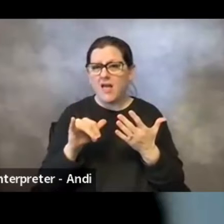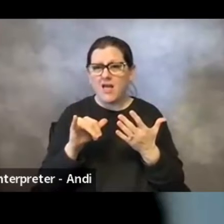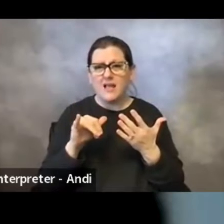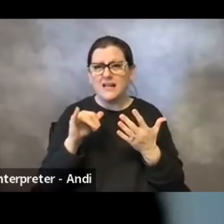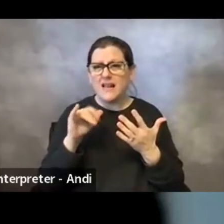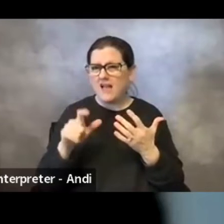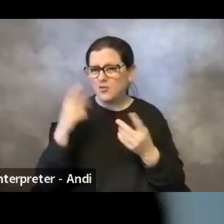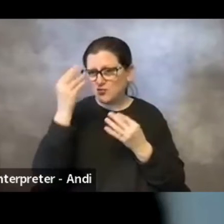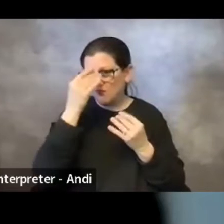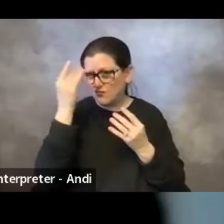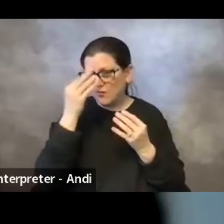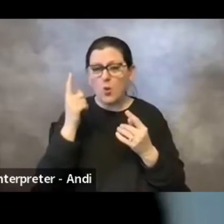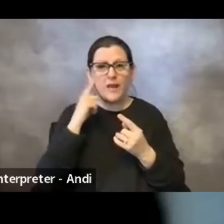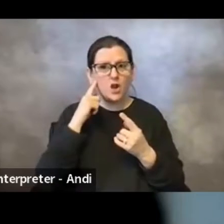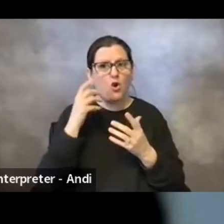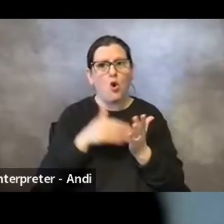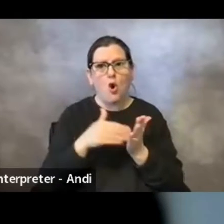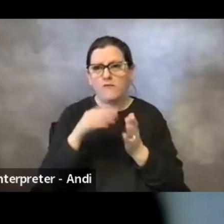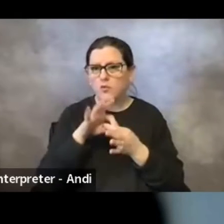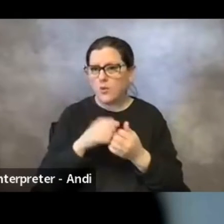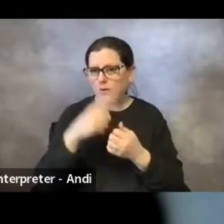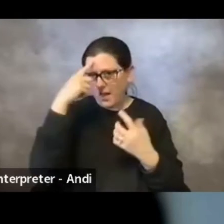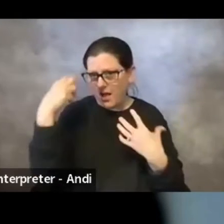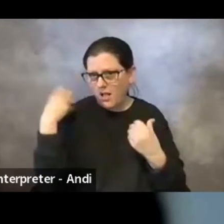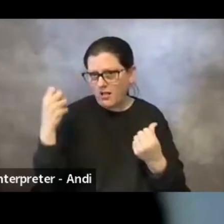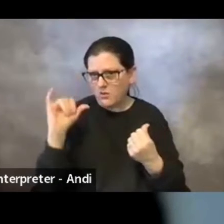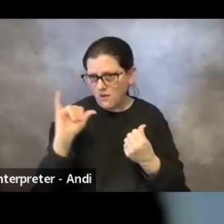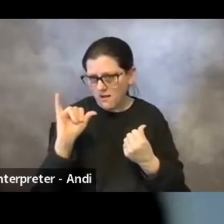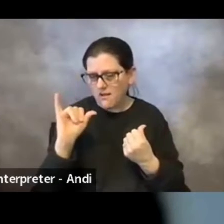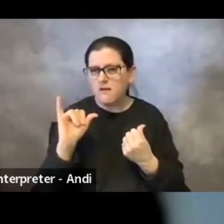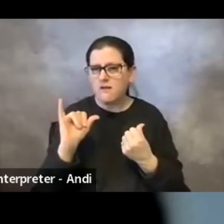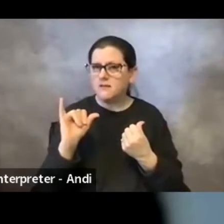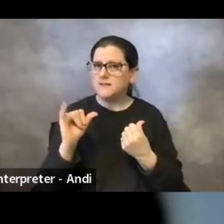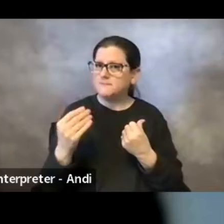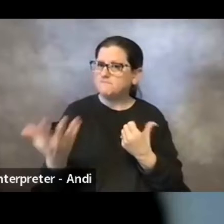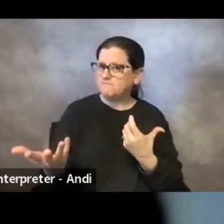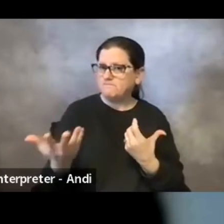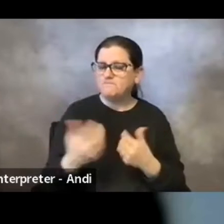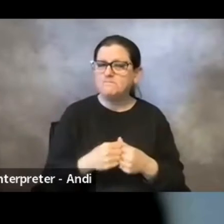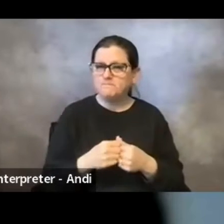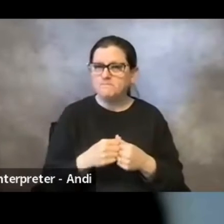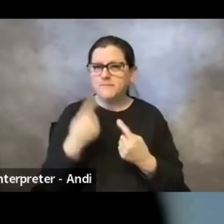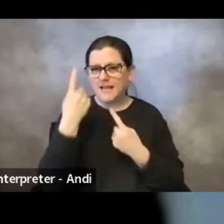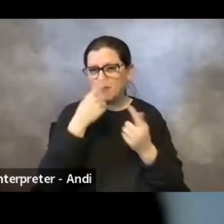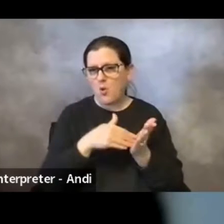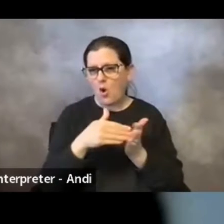lot about for mental health as well. But just that that's one of the things that I think about a lot when I think about that intersection and what we could